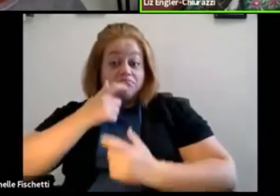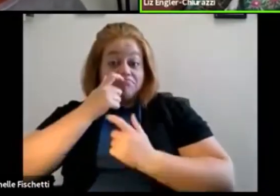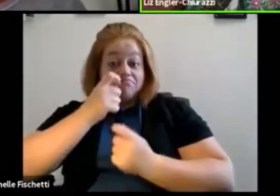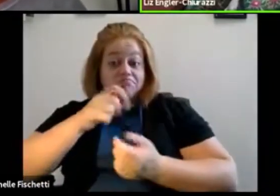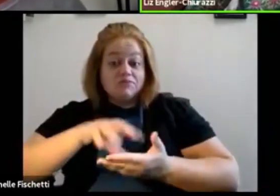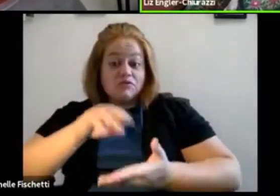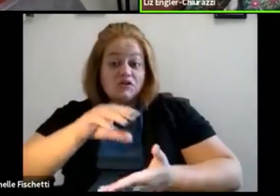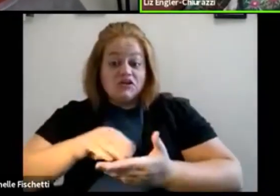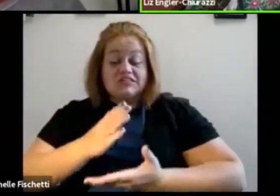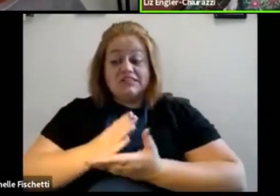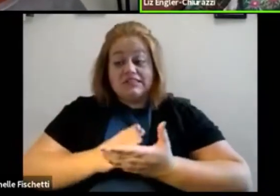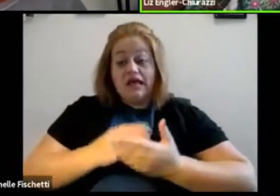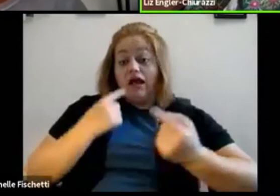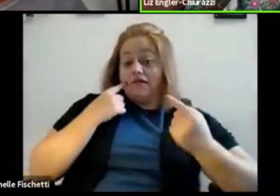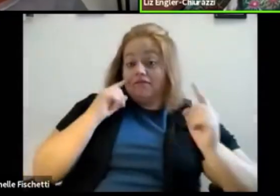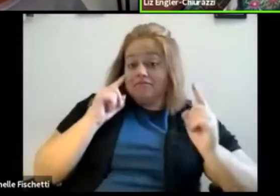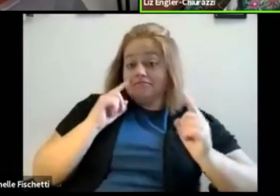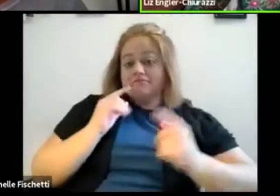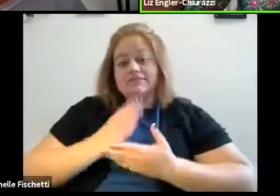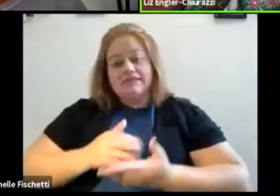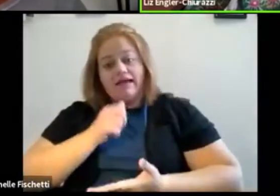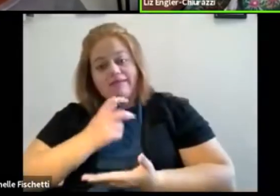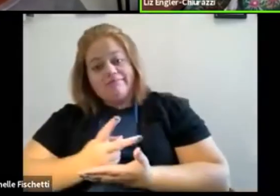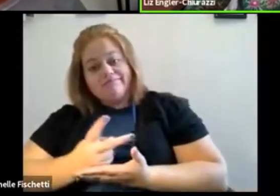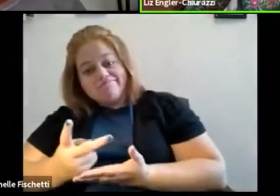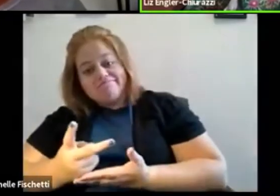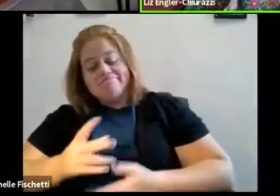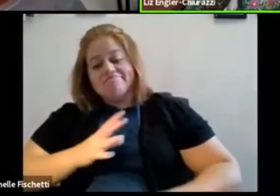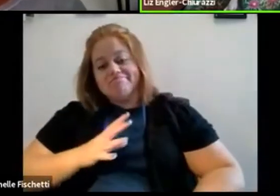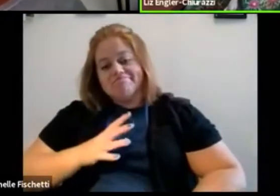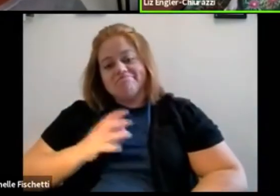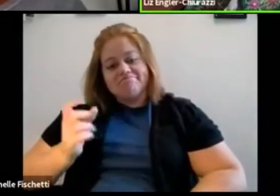well some didn't but that's okay and that's how I got hooked on this